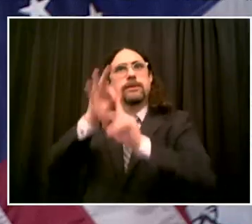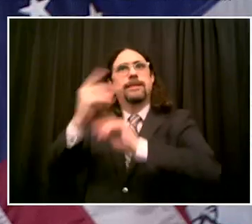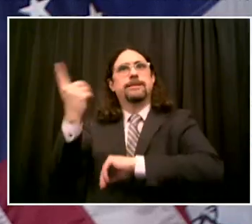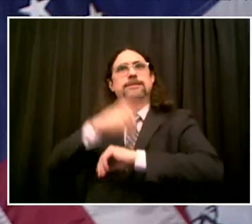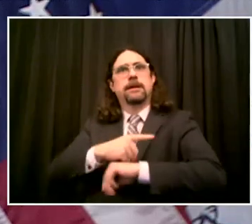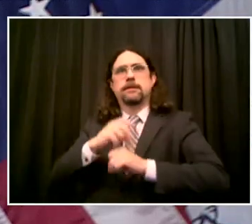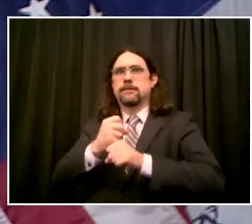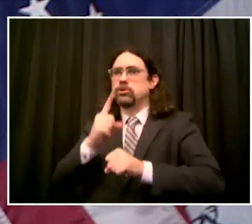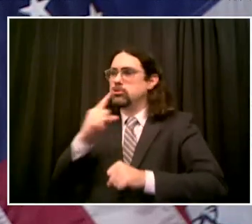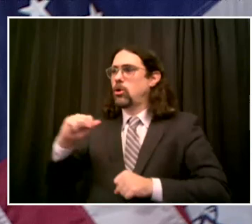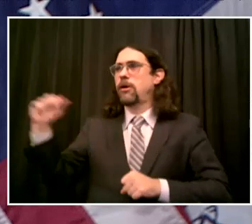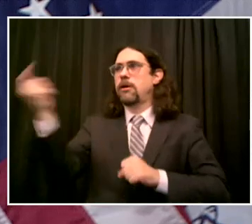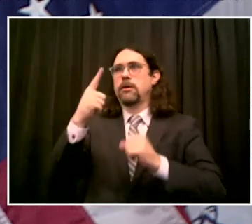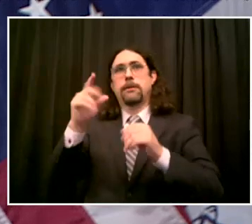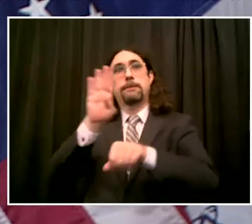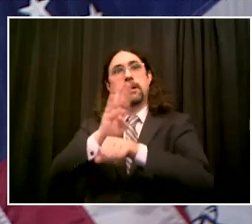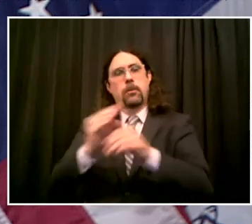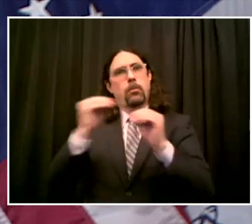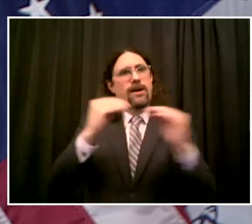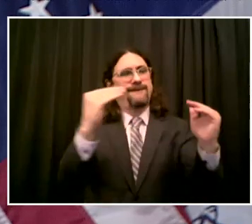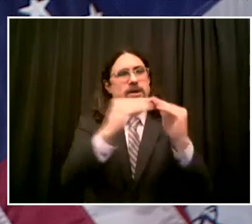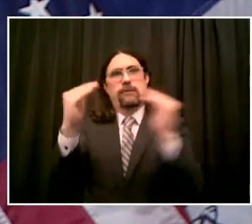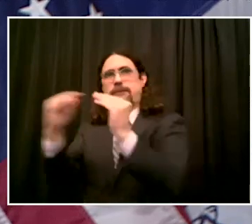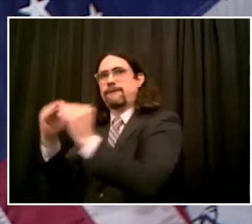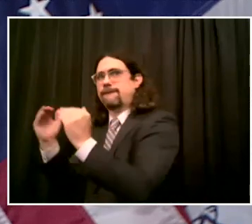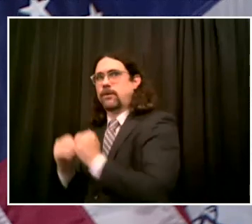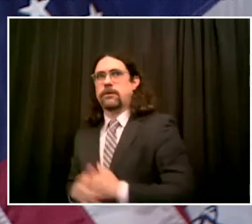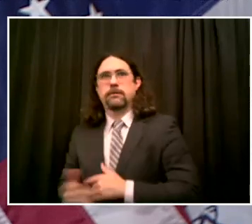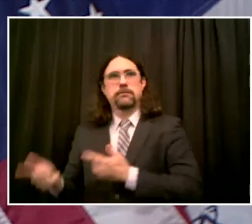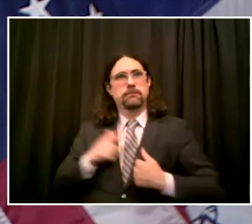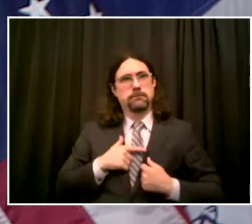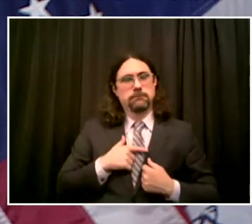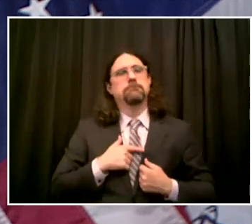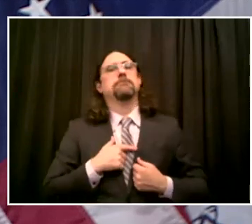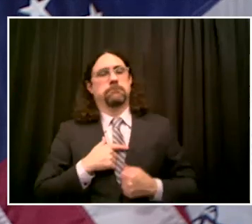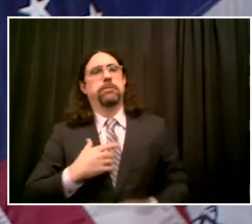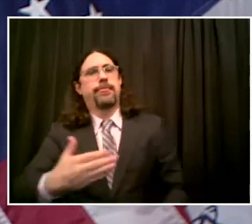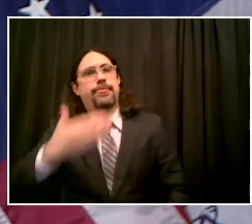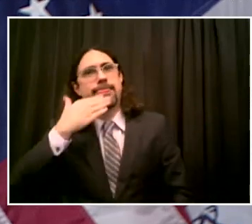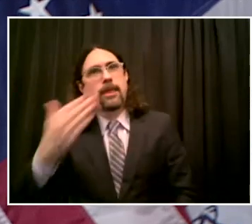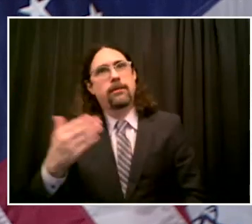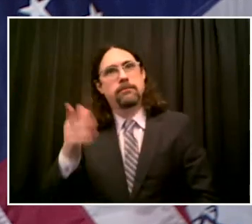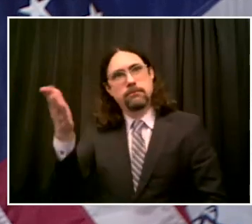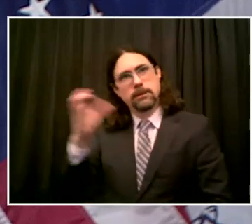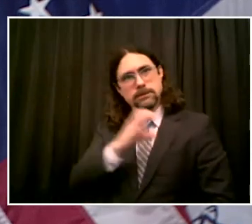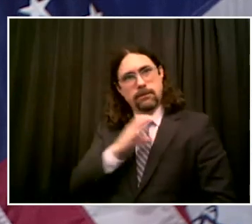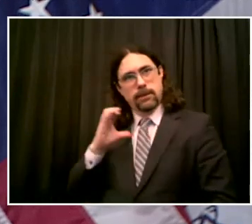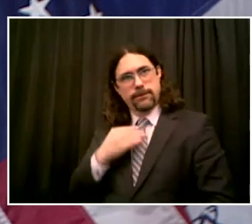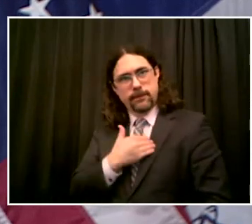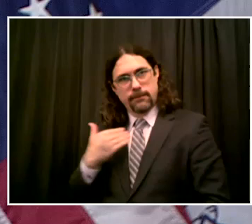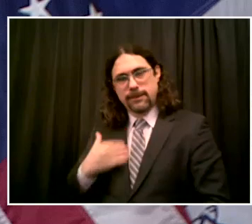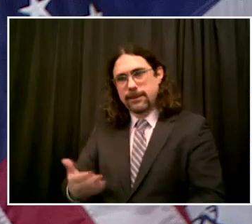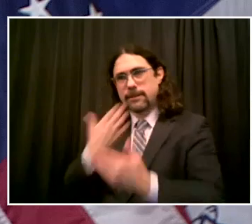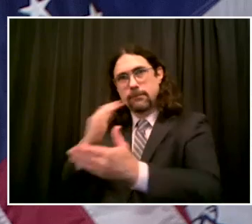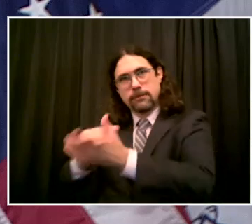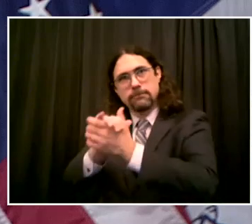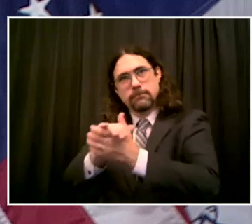LCOLEAGUES A HISTORIC DAY OF MAKING SURE THAT THE PLAYING FIELD IS GOING TO BE FAIRER. THANK YOU VERY MUCH, COUNCIL